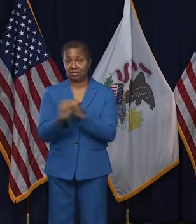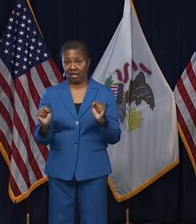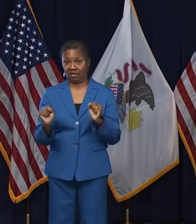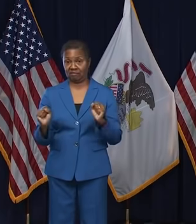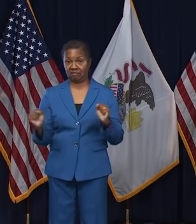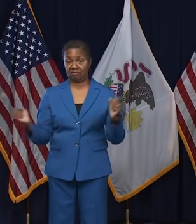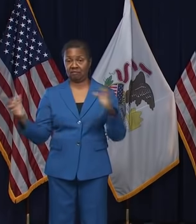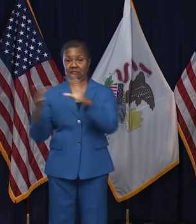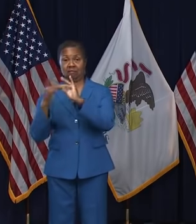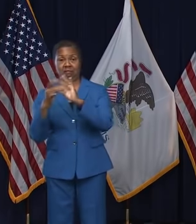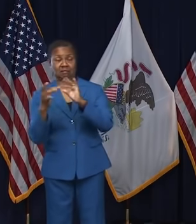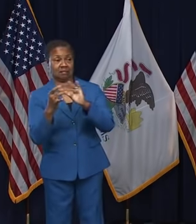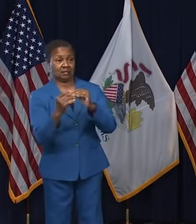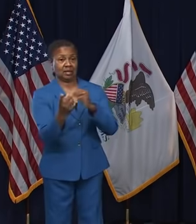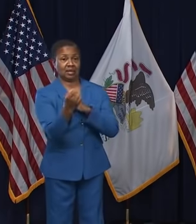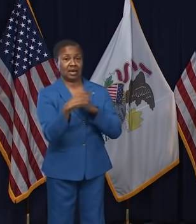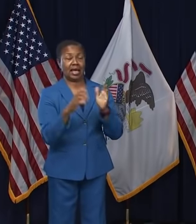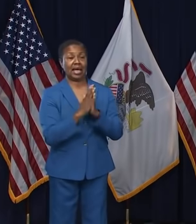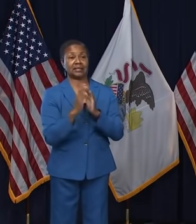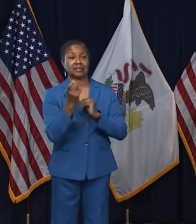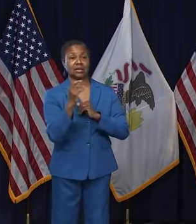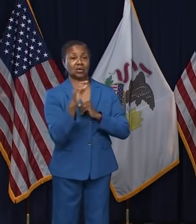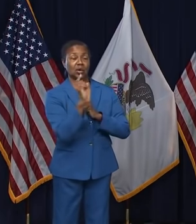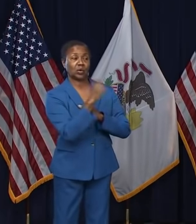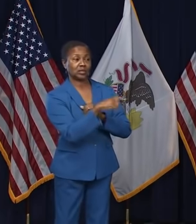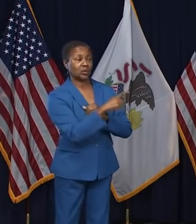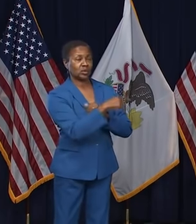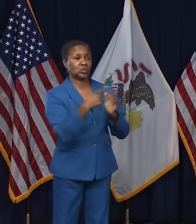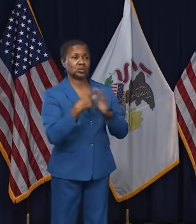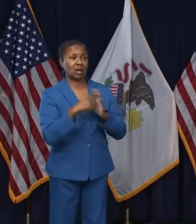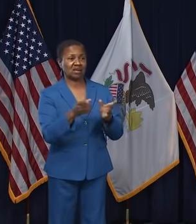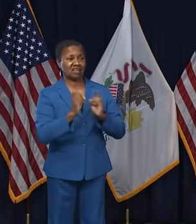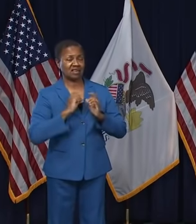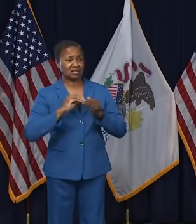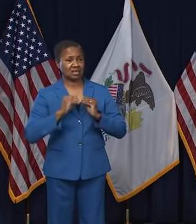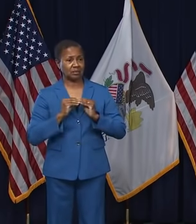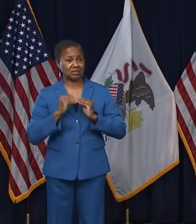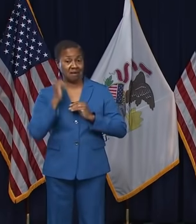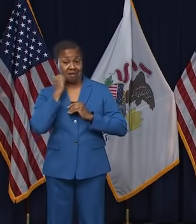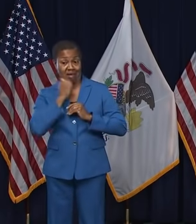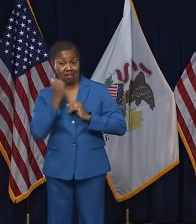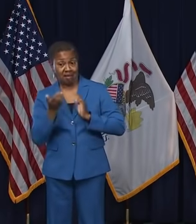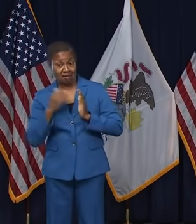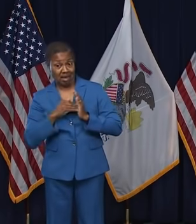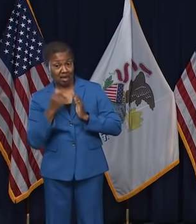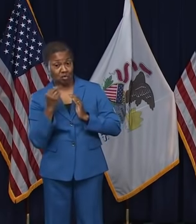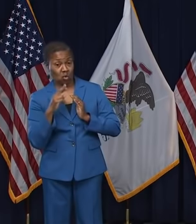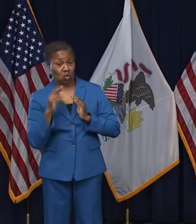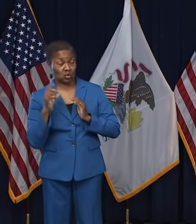particularly together keep